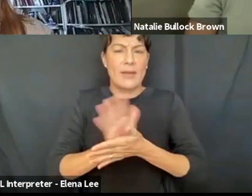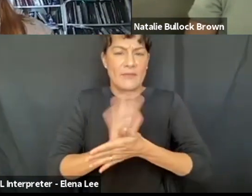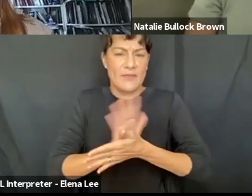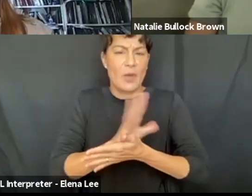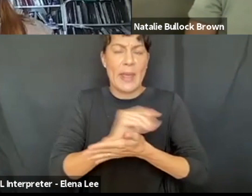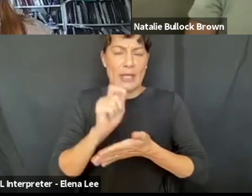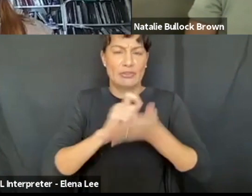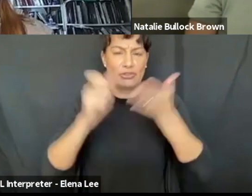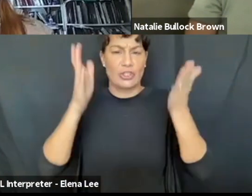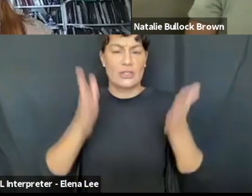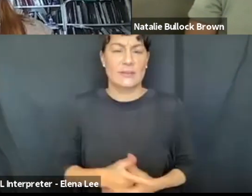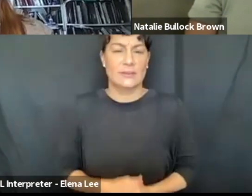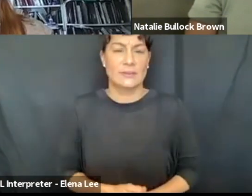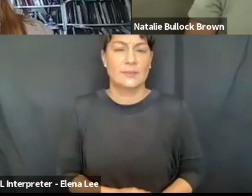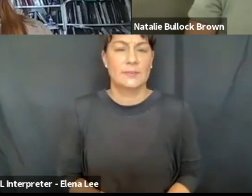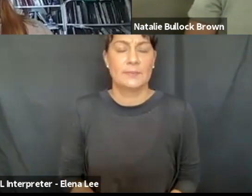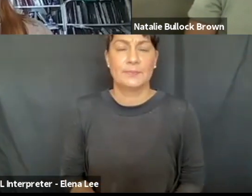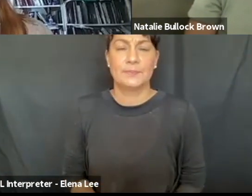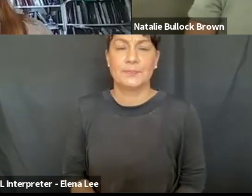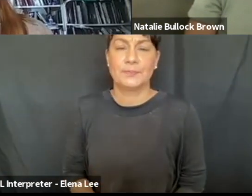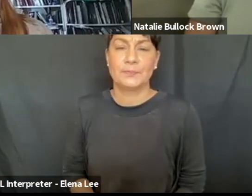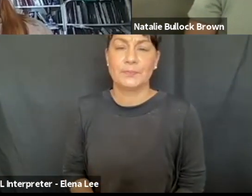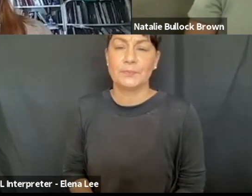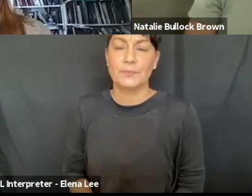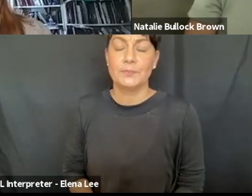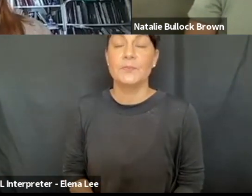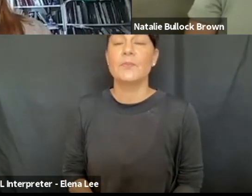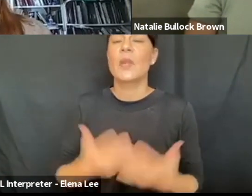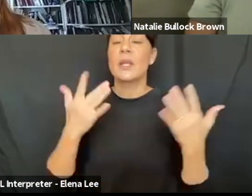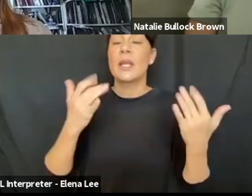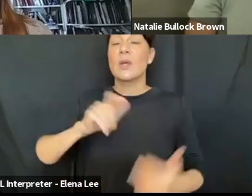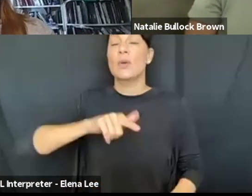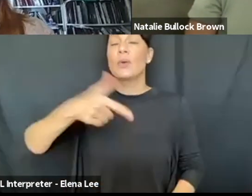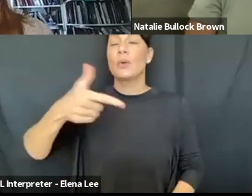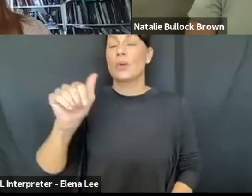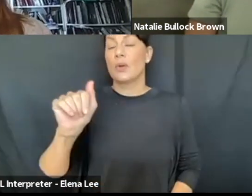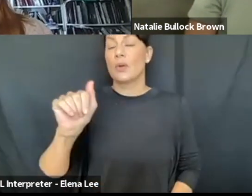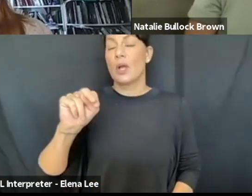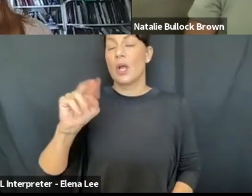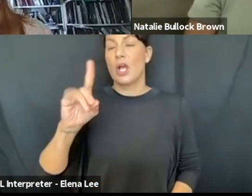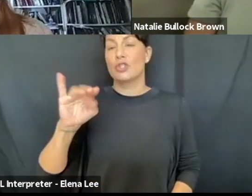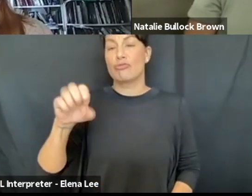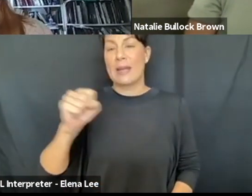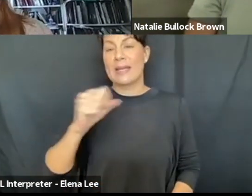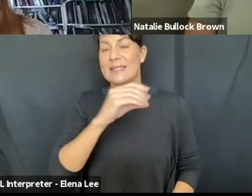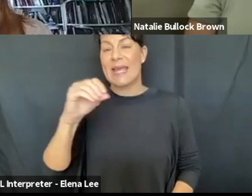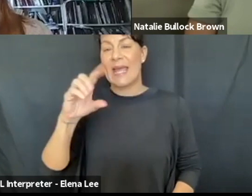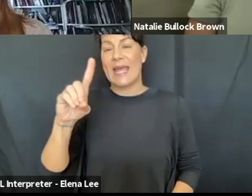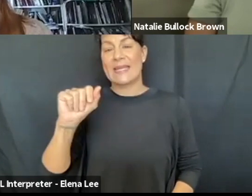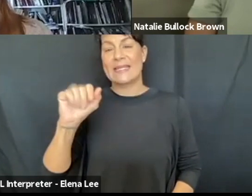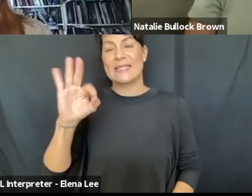So, with that, I'd like to go to Andrés and Daffodil to talk a little bit about your work,